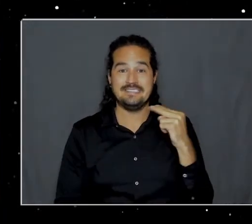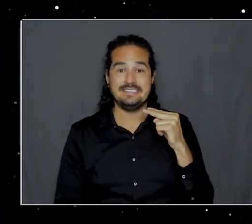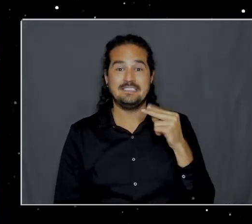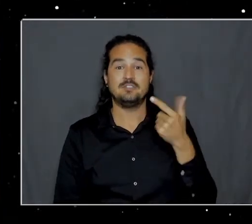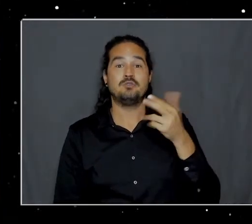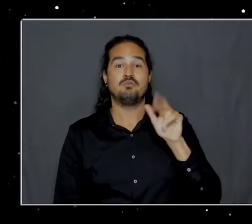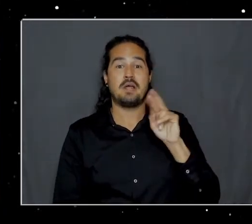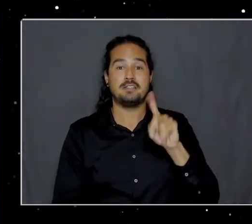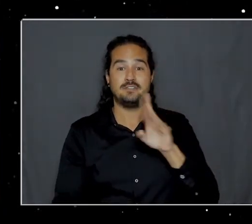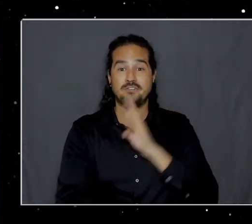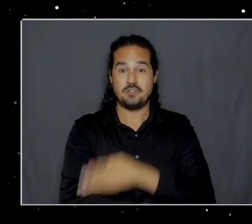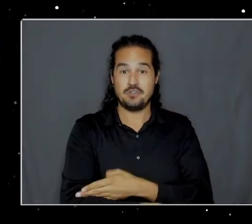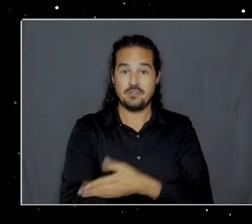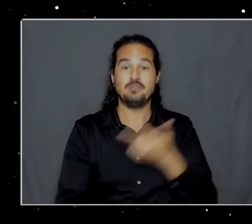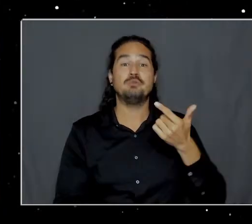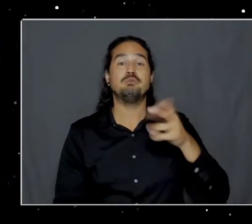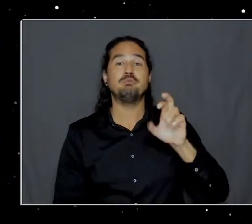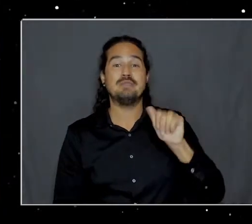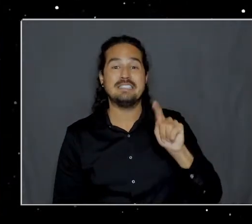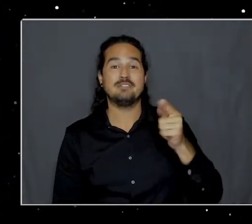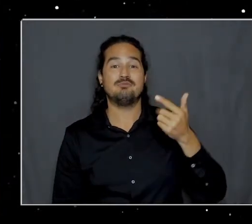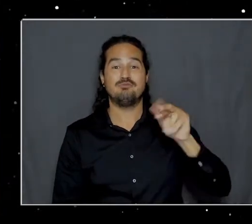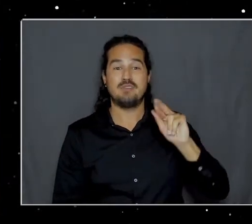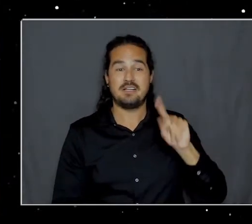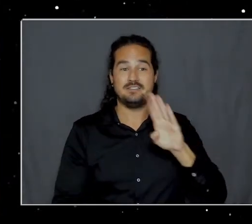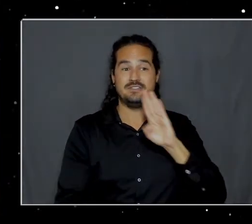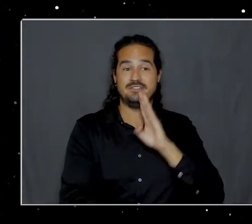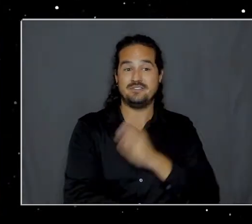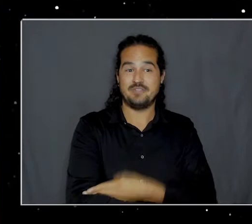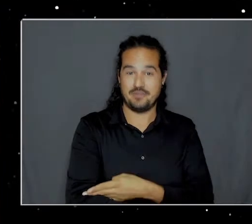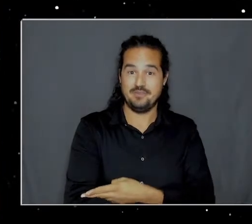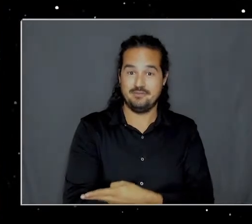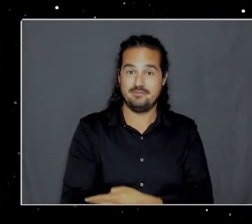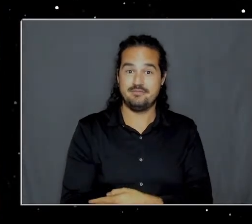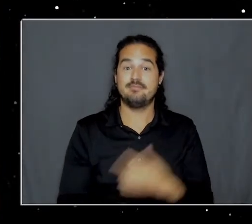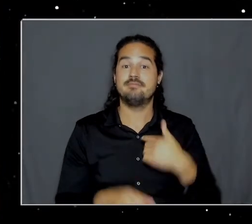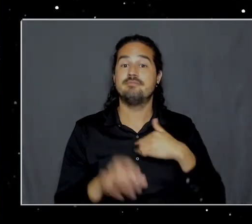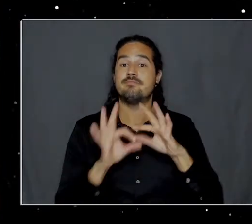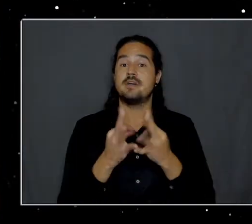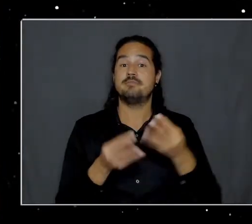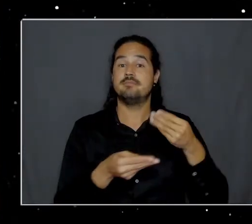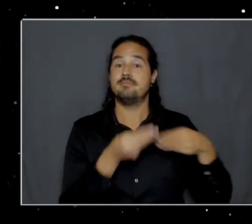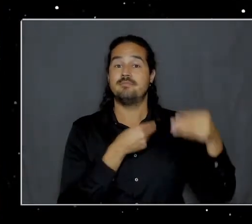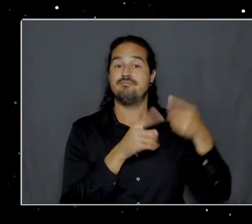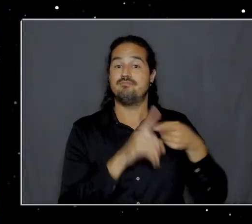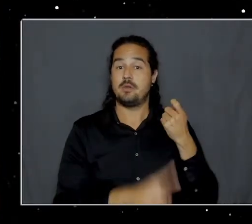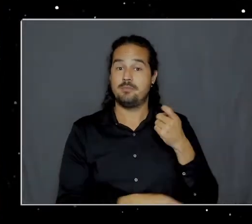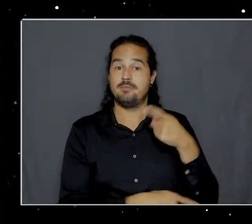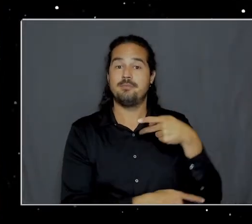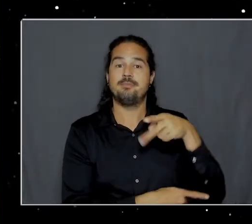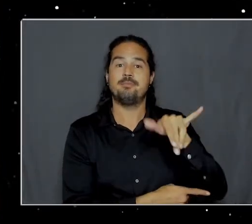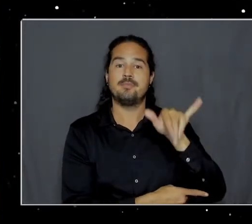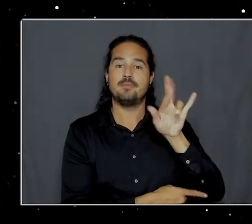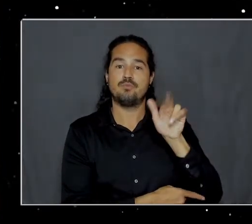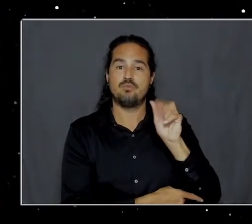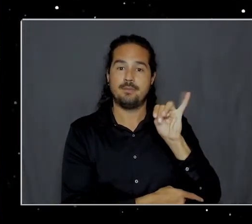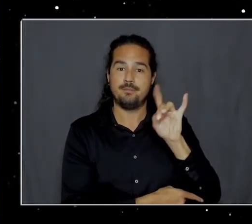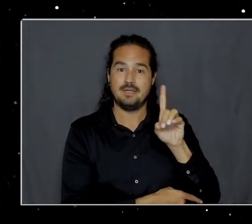IVY PETE: I AM IVY PETE. I AM A SISTER, A DAUGHTER, A NIECE, A GRANDDAUGHTER, A GREAT-GRANDDAUGHTER.